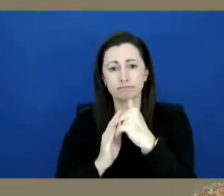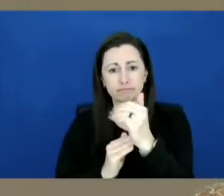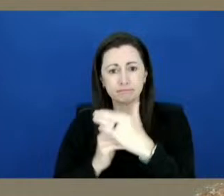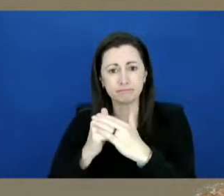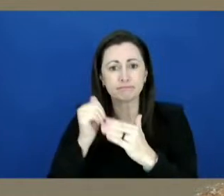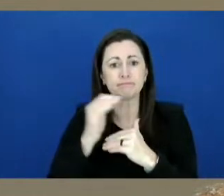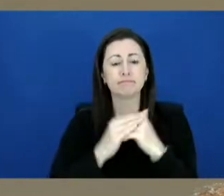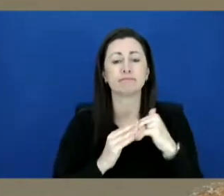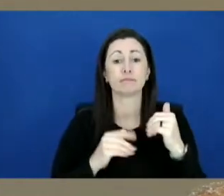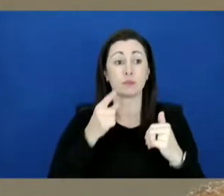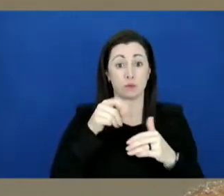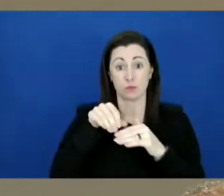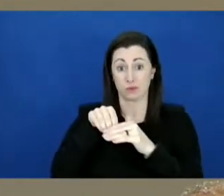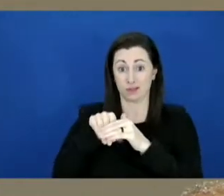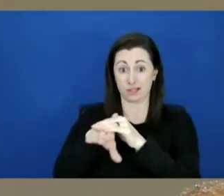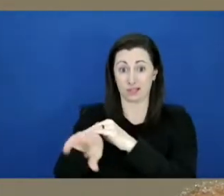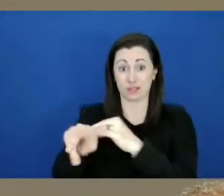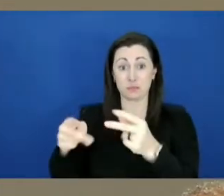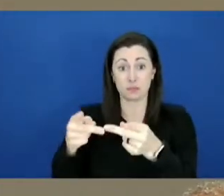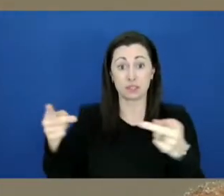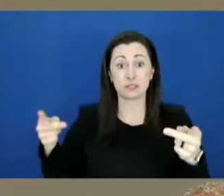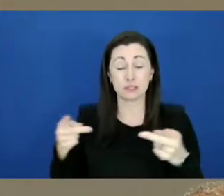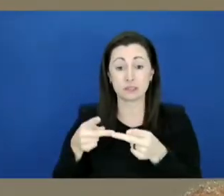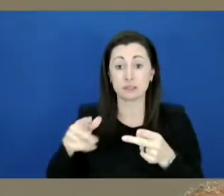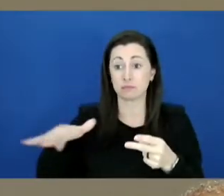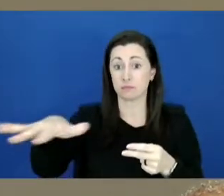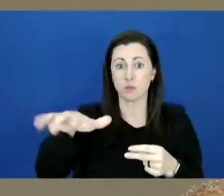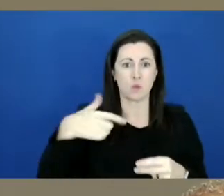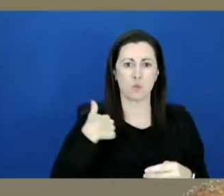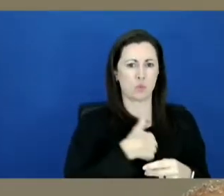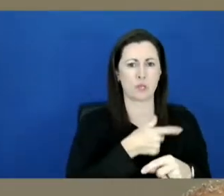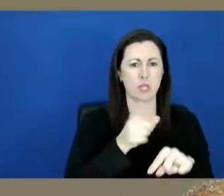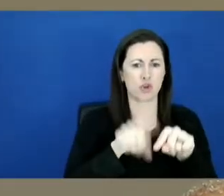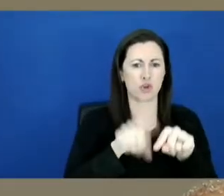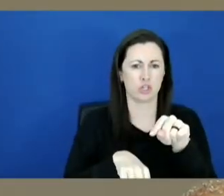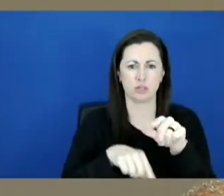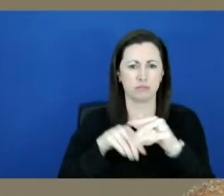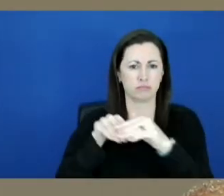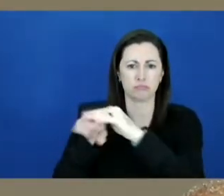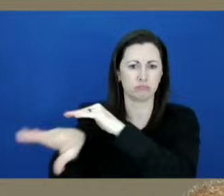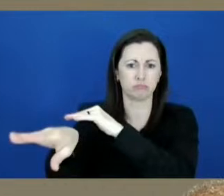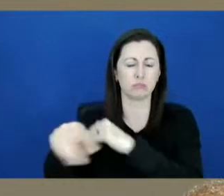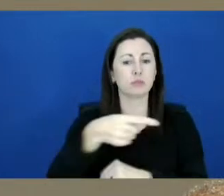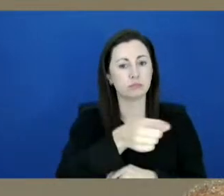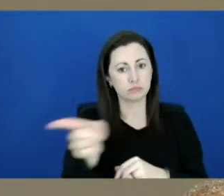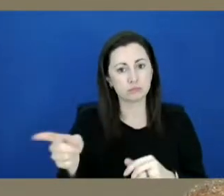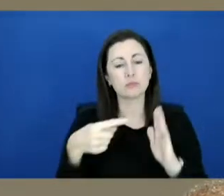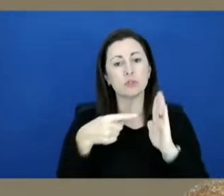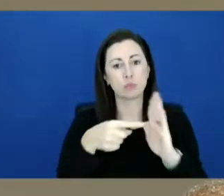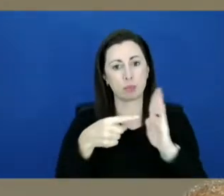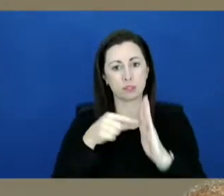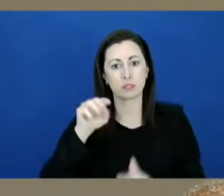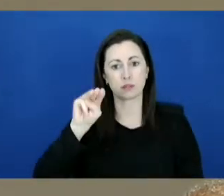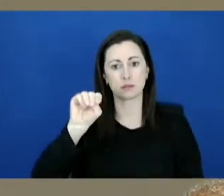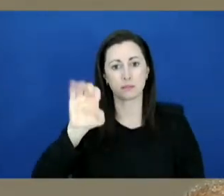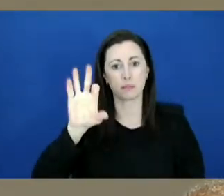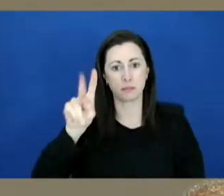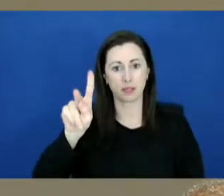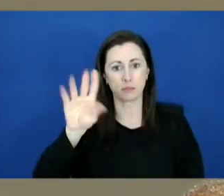DELIVERING THE LEVEL OF COMFORT,